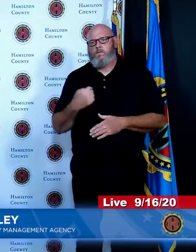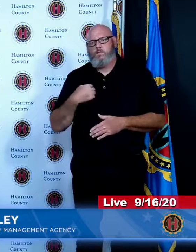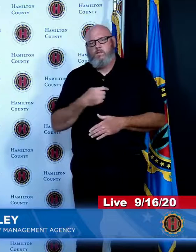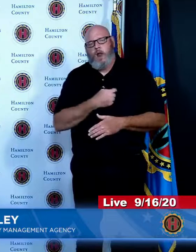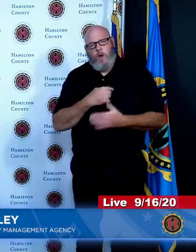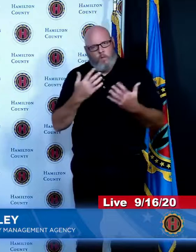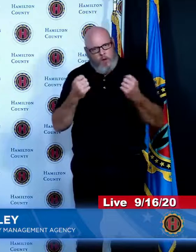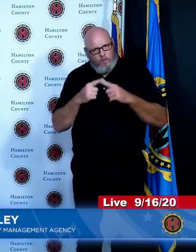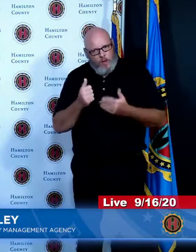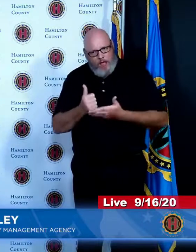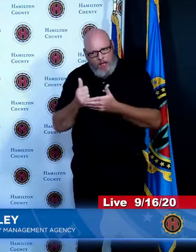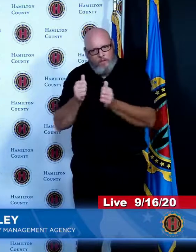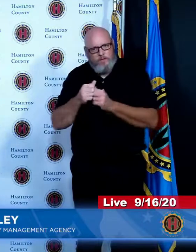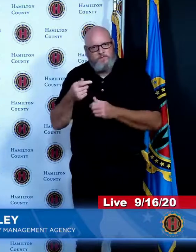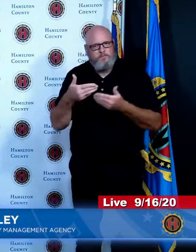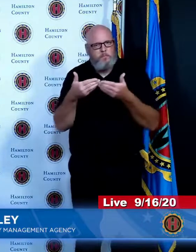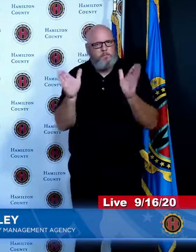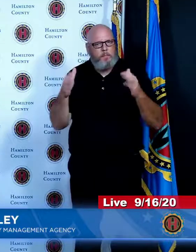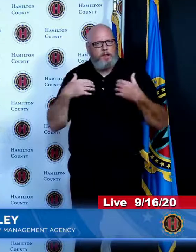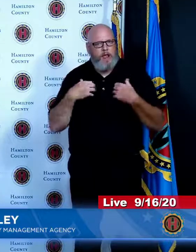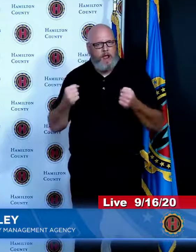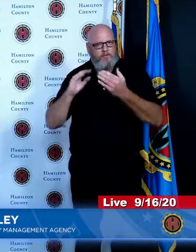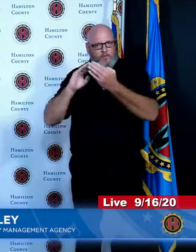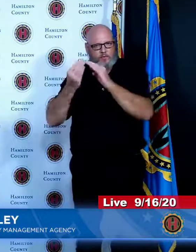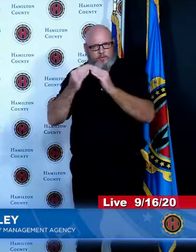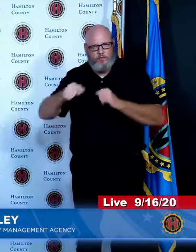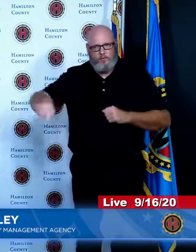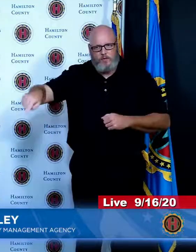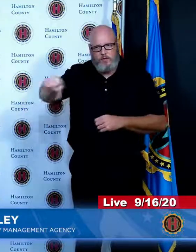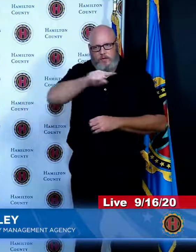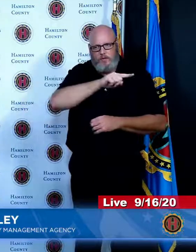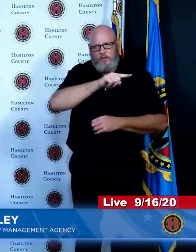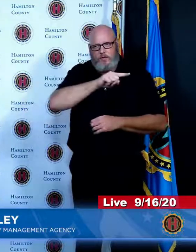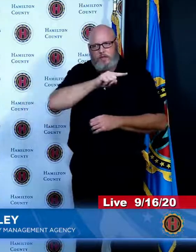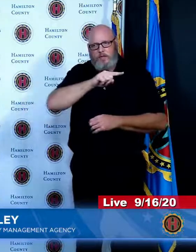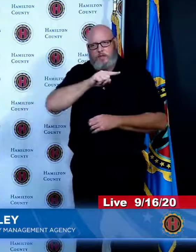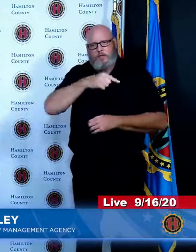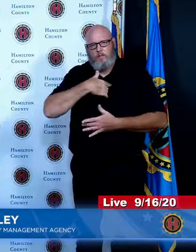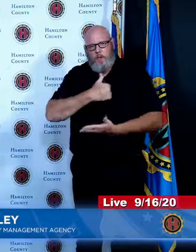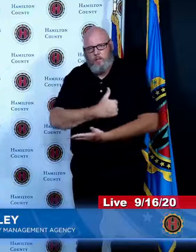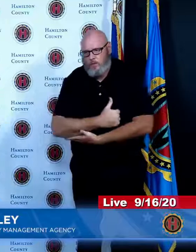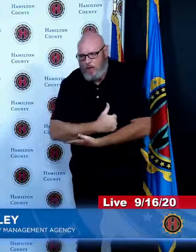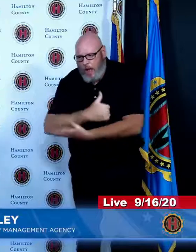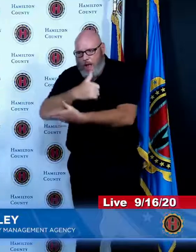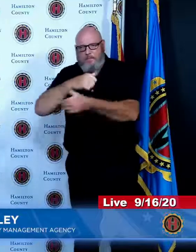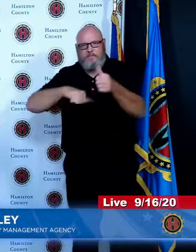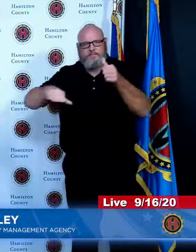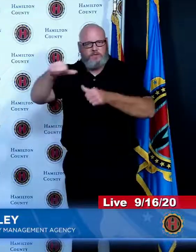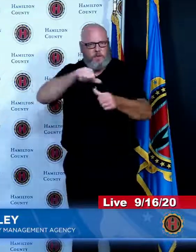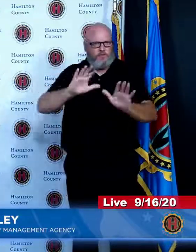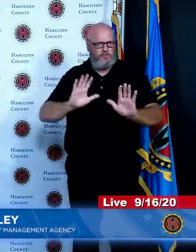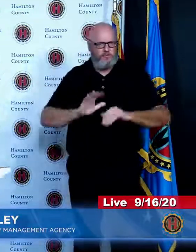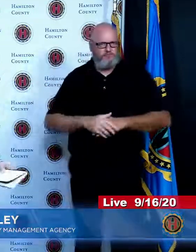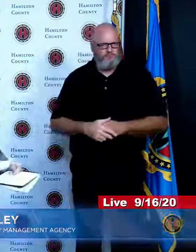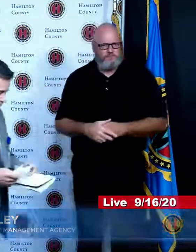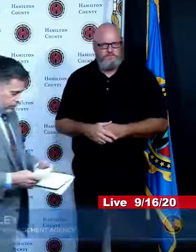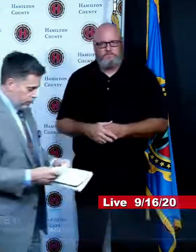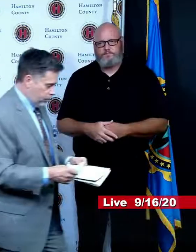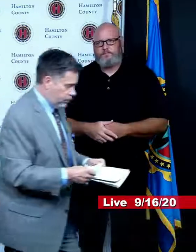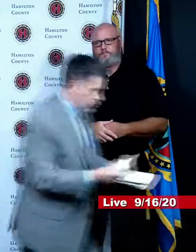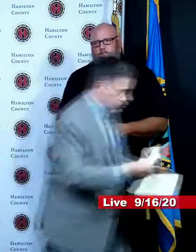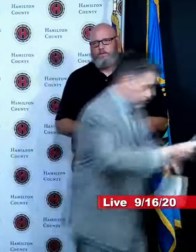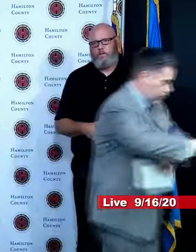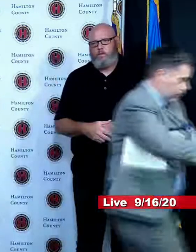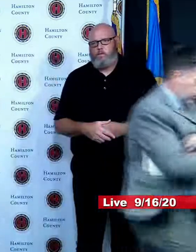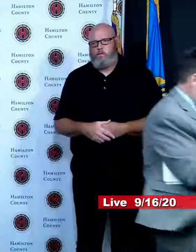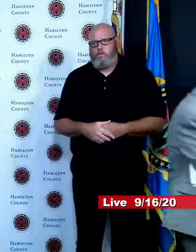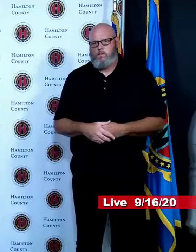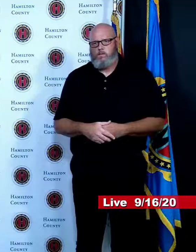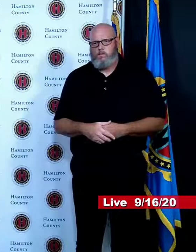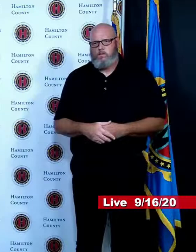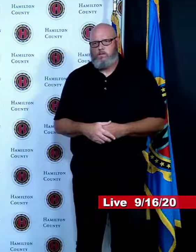the vaccine to our our communities in Hamilton County